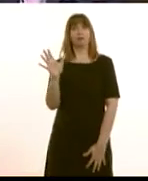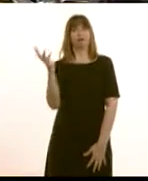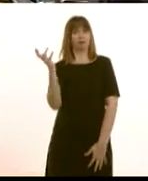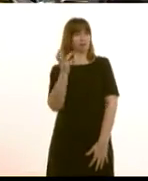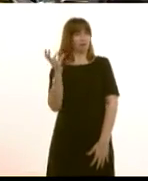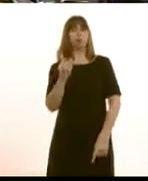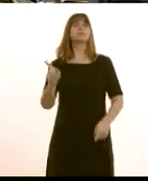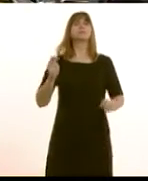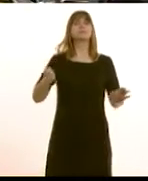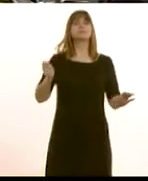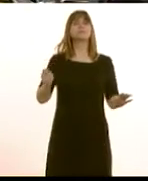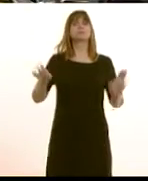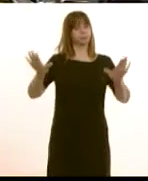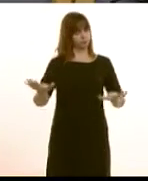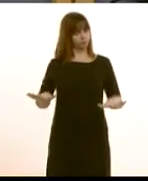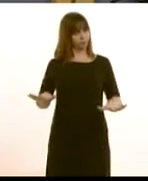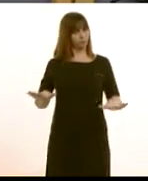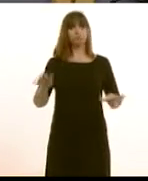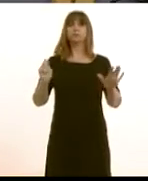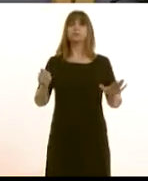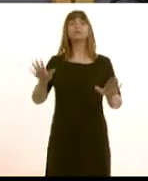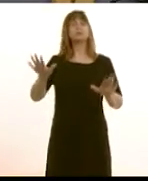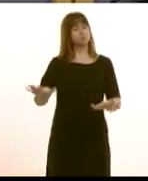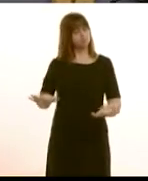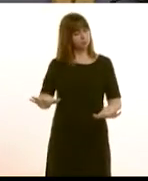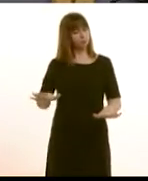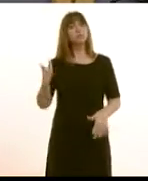Y Llywydd / The Presiding Officer: Order. Please, order. Let the Member finish.